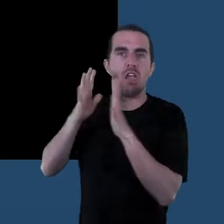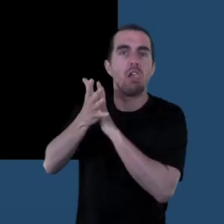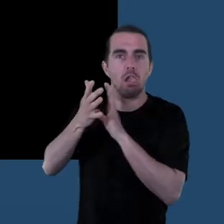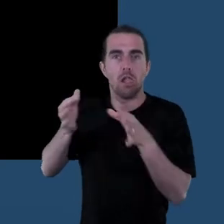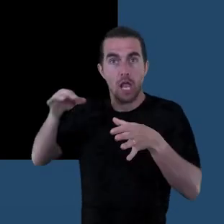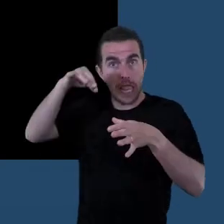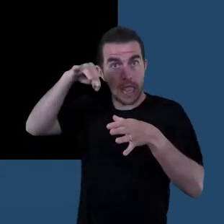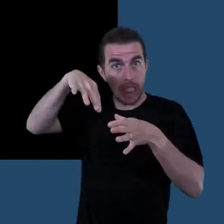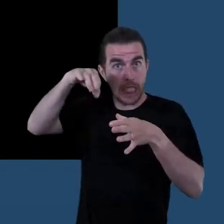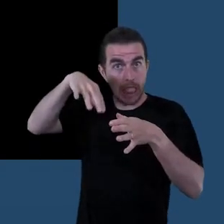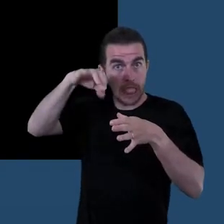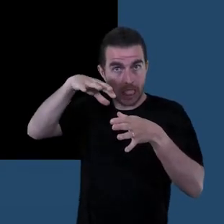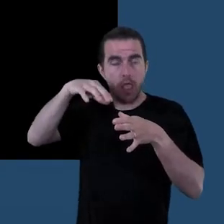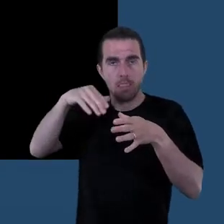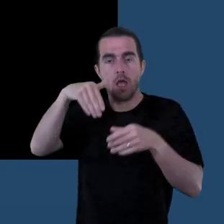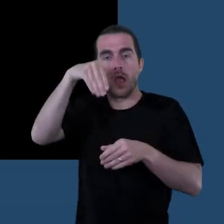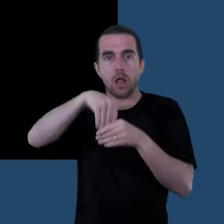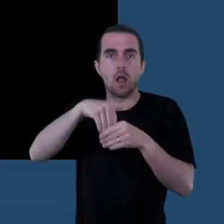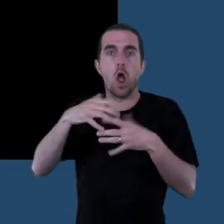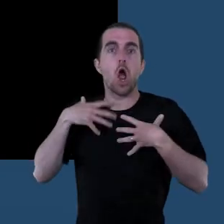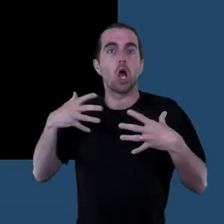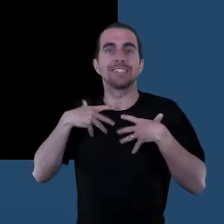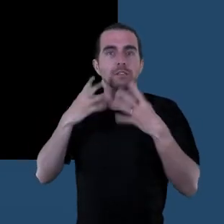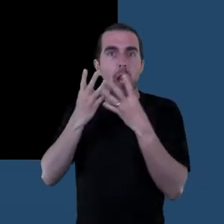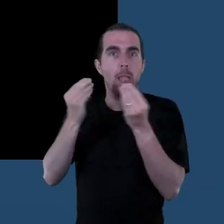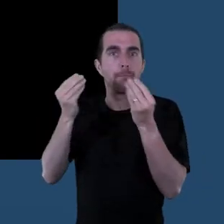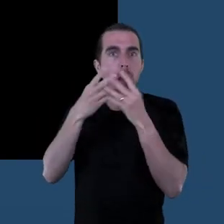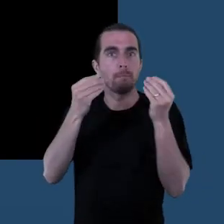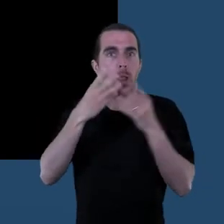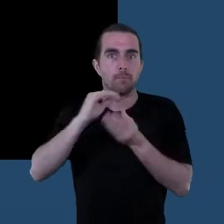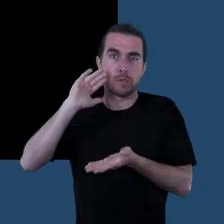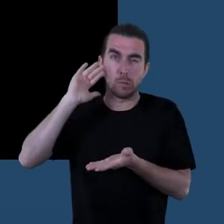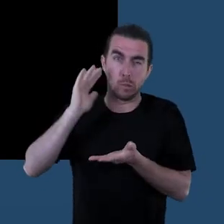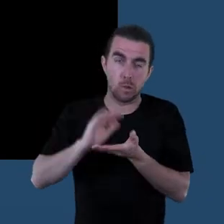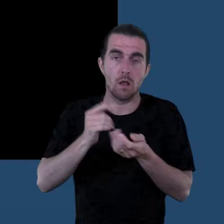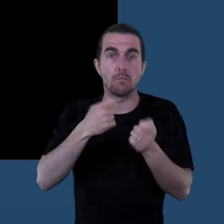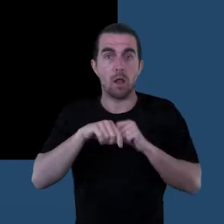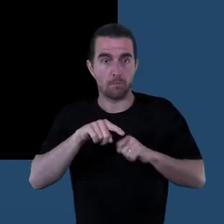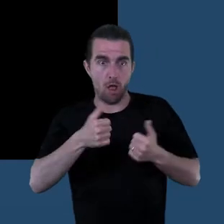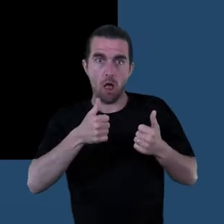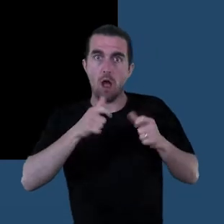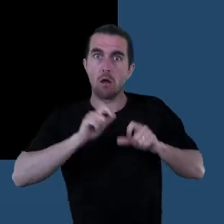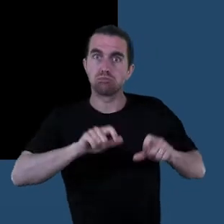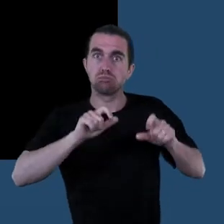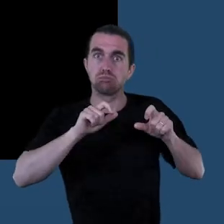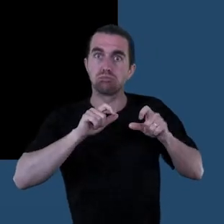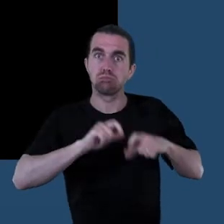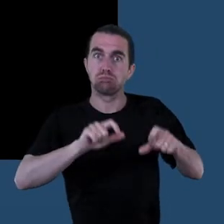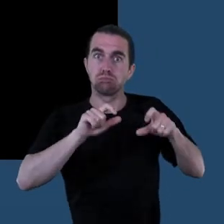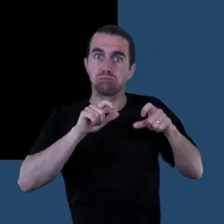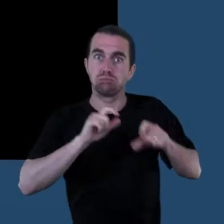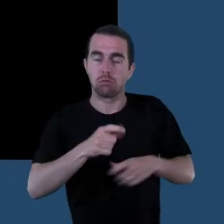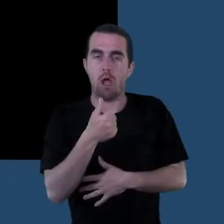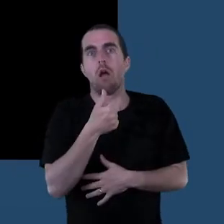and then we store them that way. So we're really, really taking and reducing that oxygen level. So trying to solve some of those mysteries